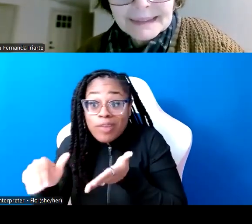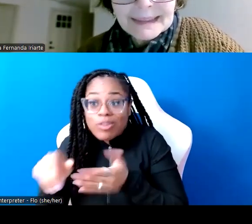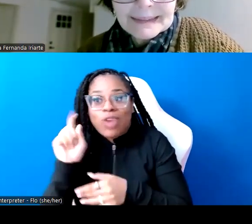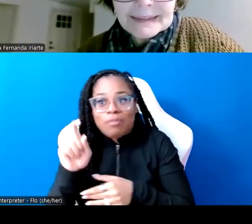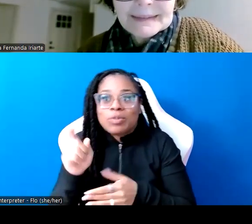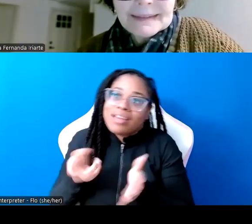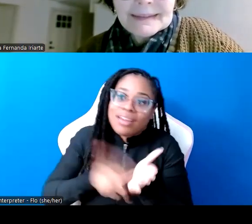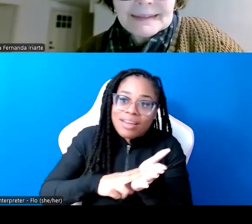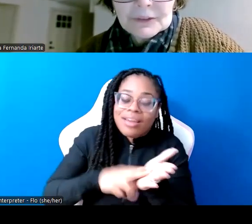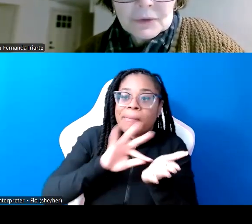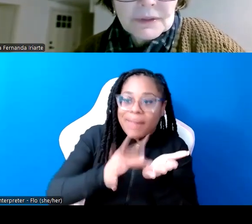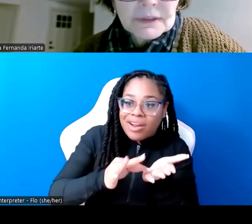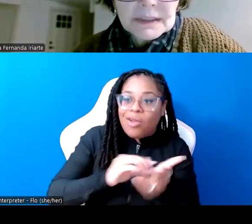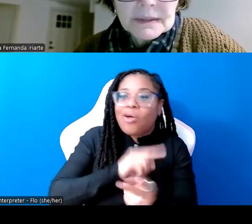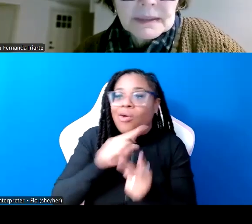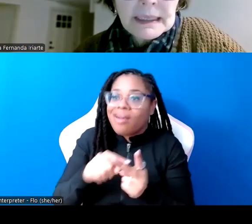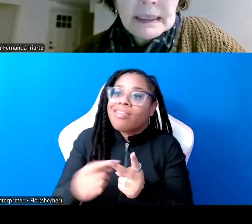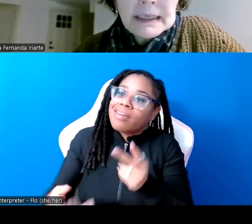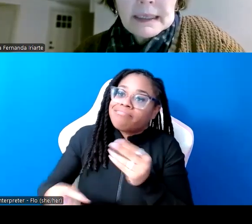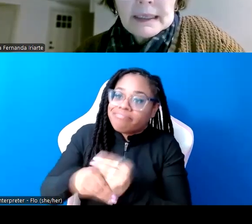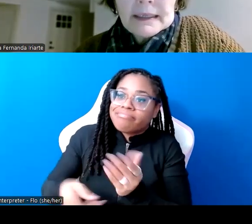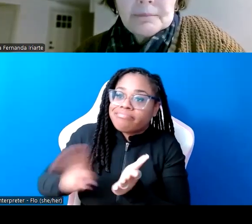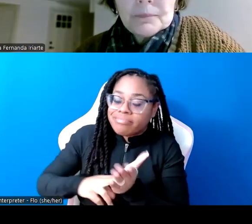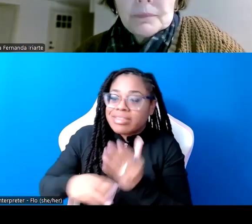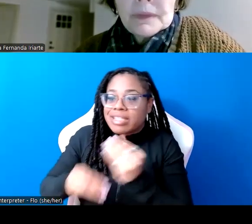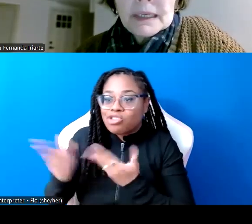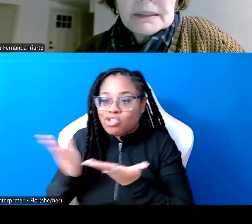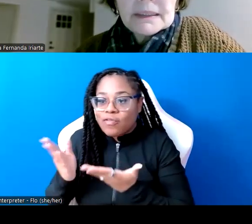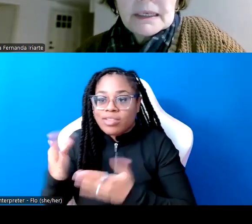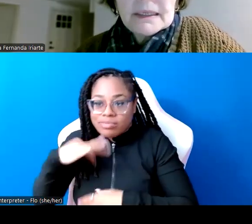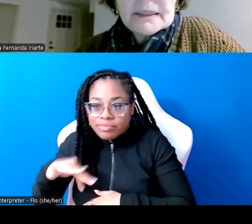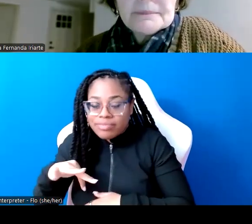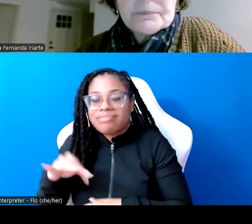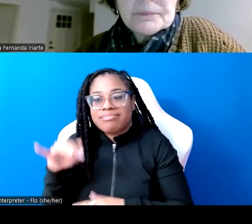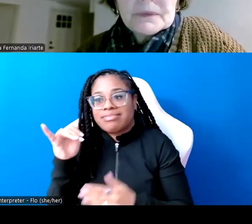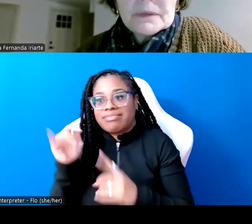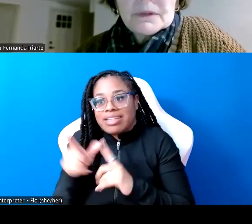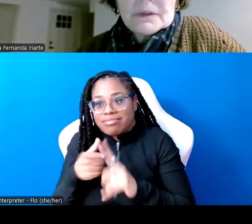to get this, this, these extra services, then,